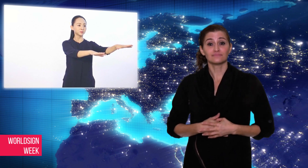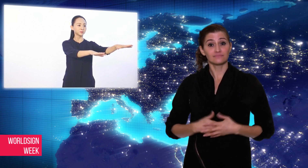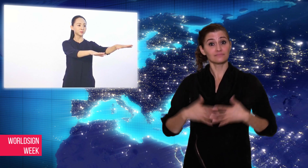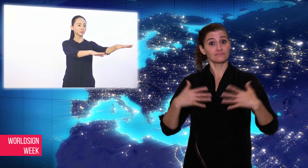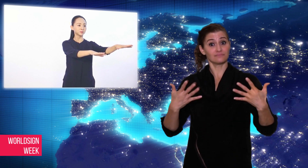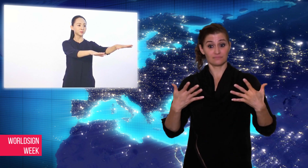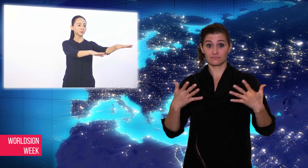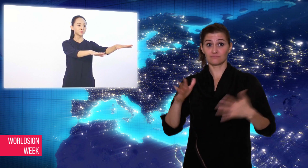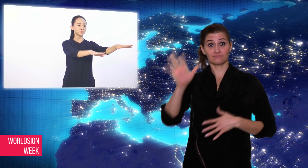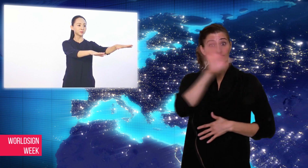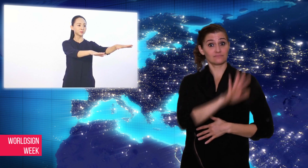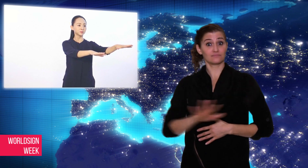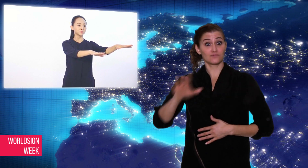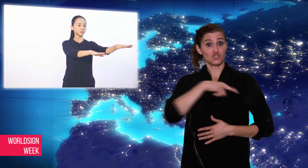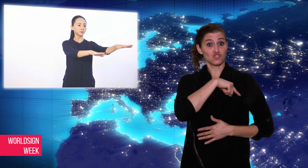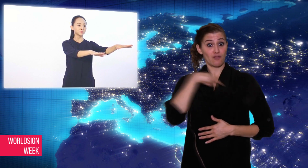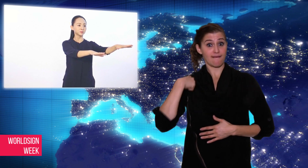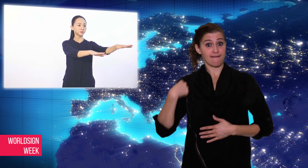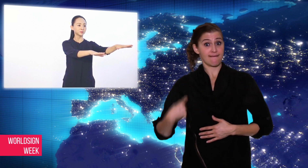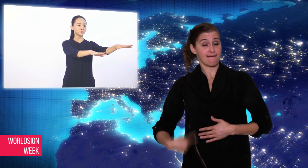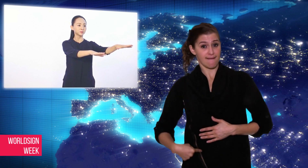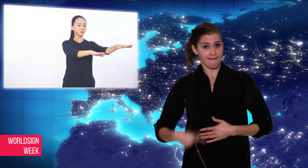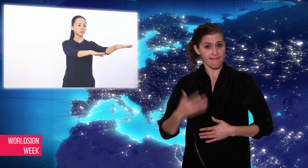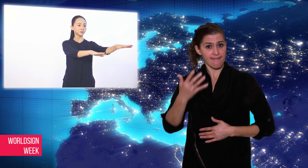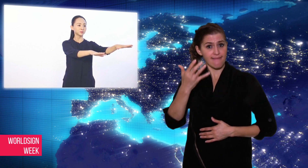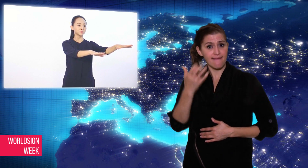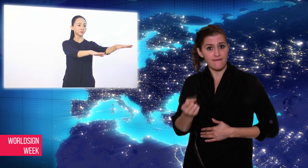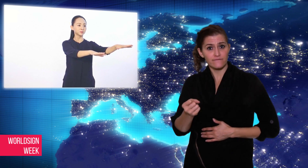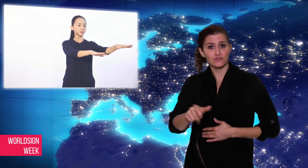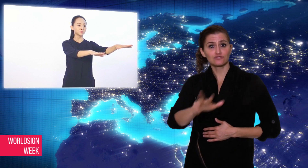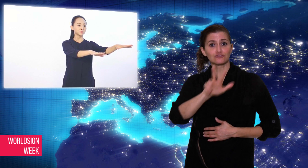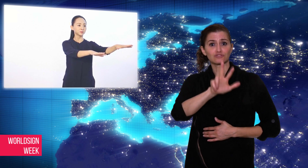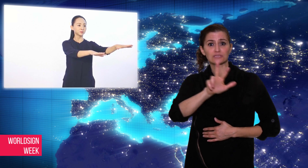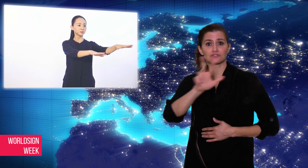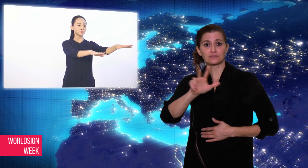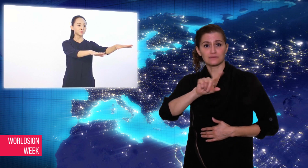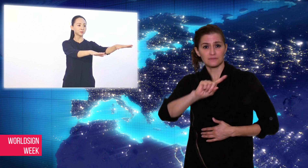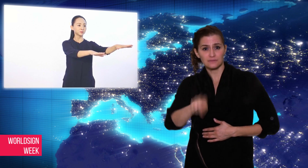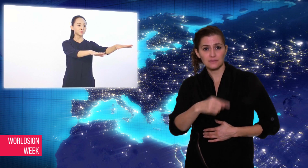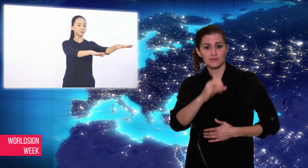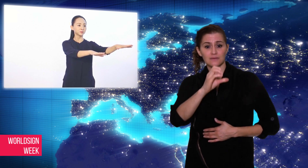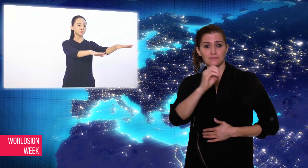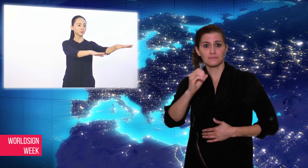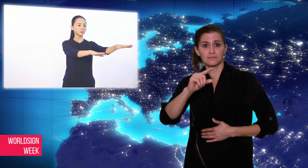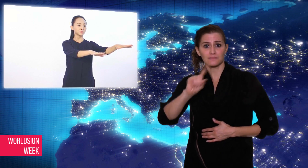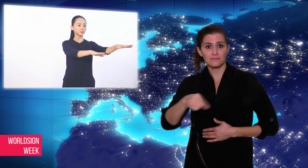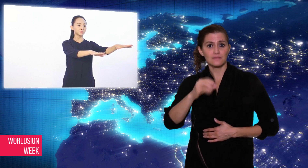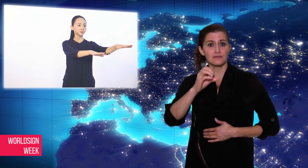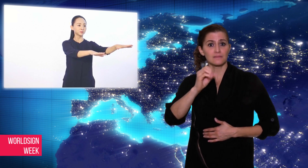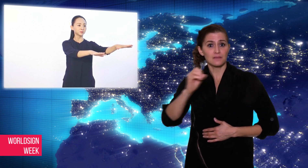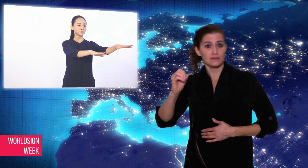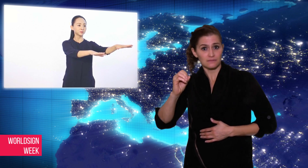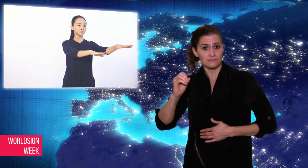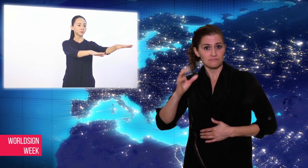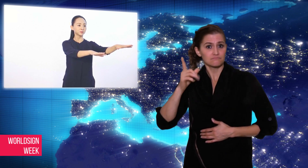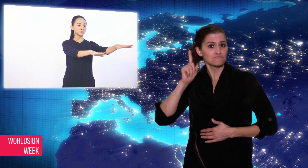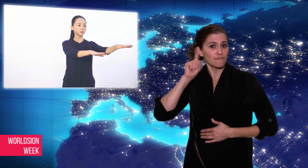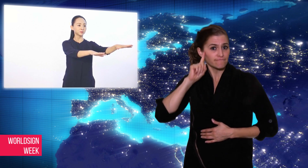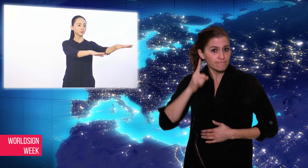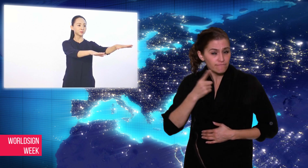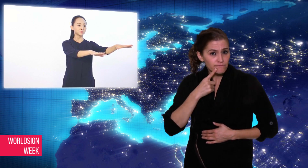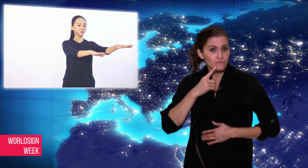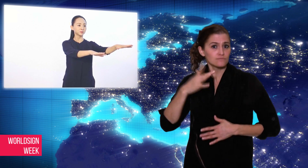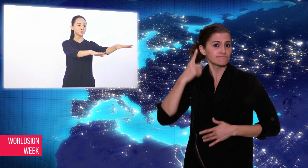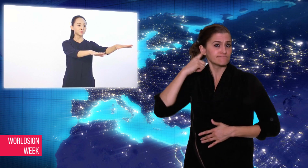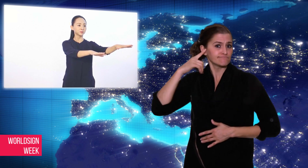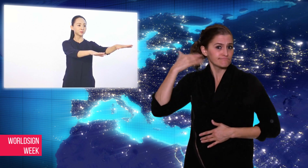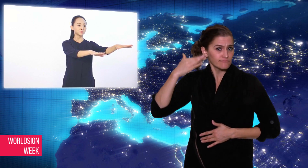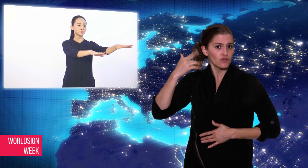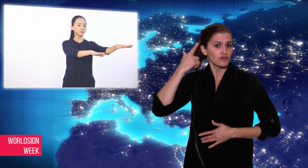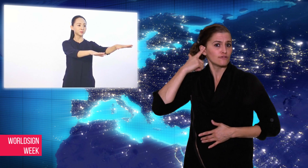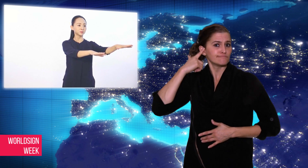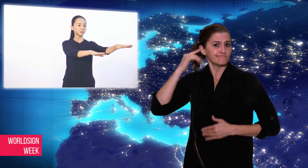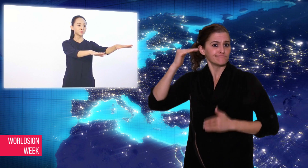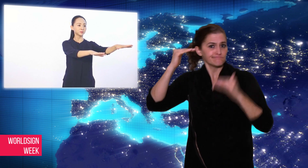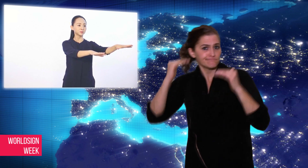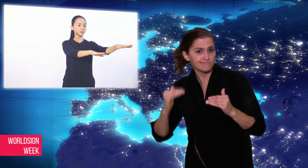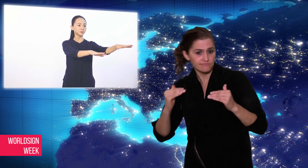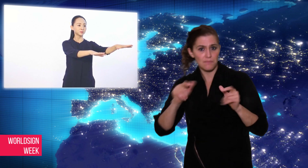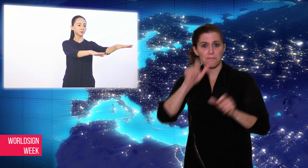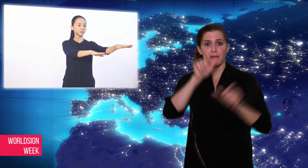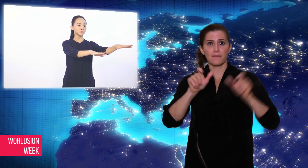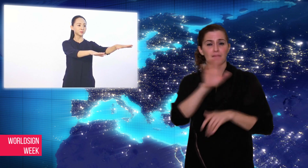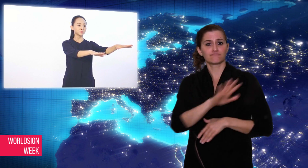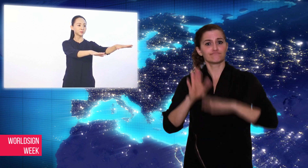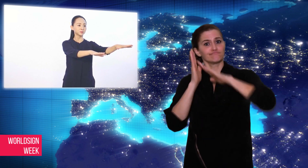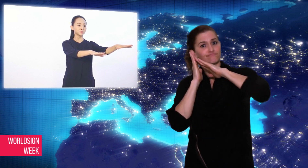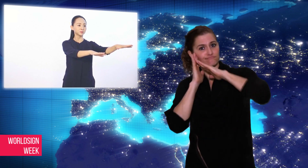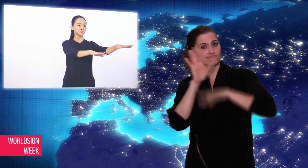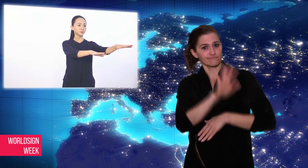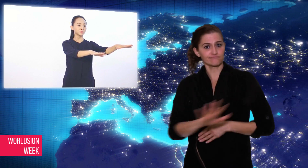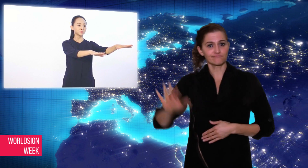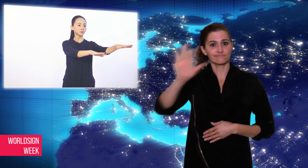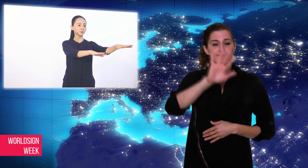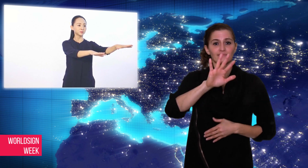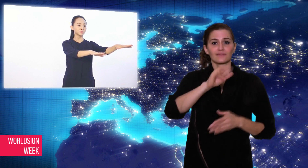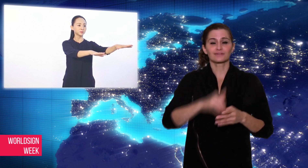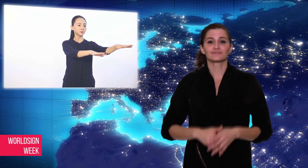million hearing-impaired people in China.